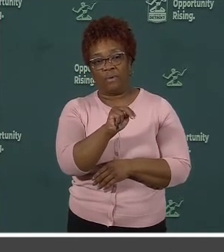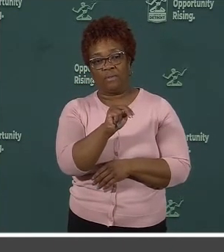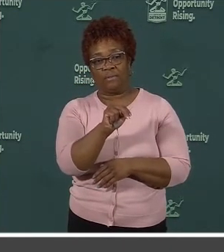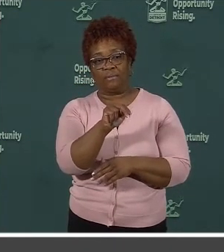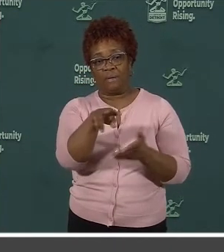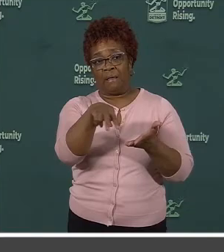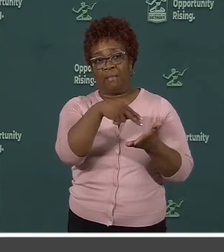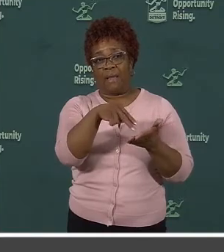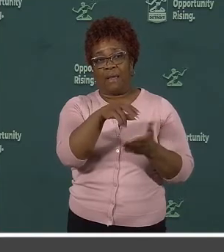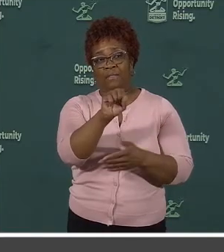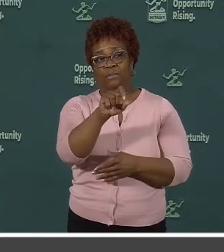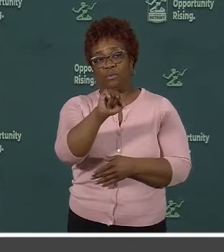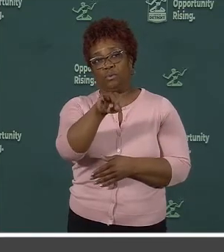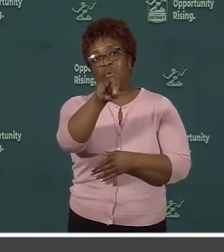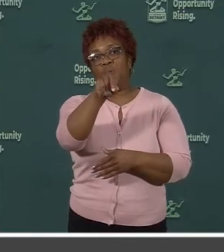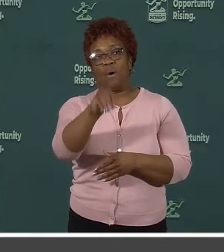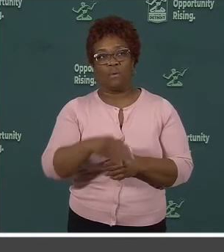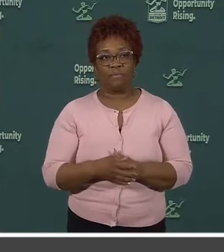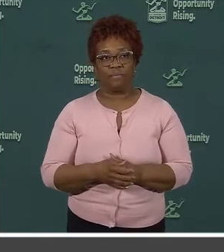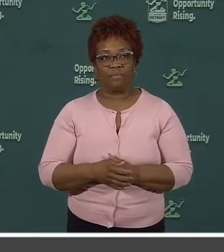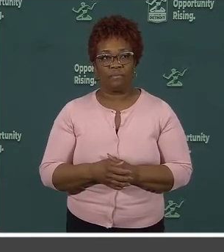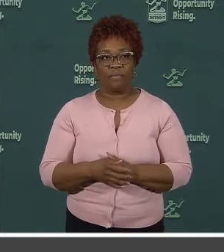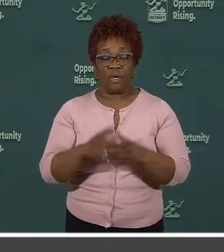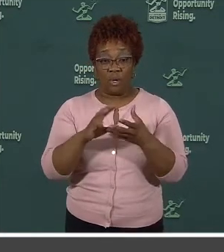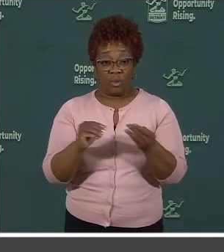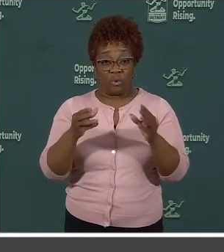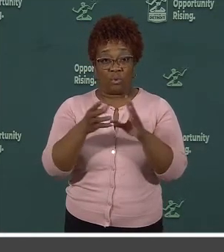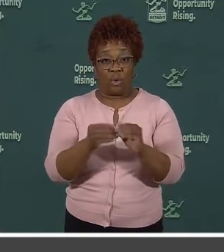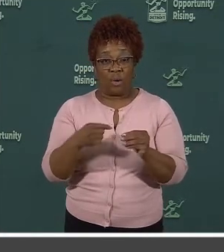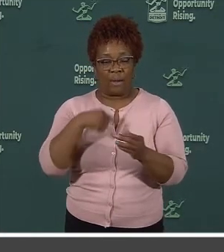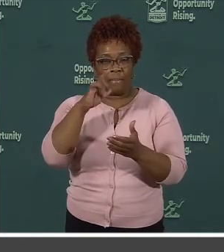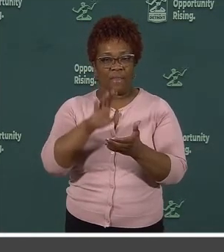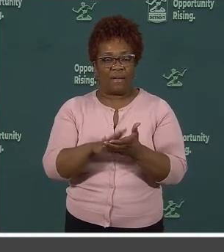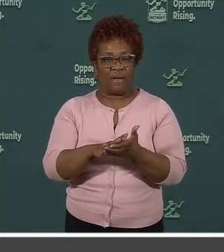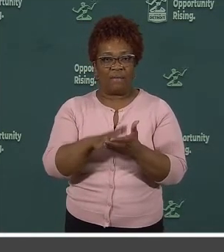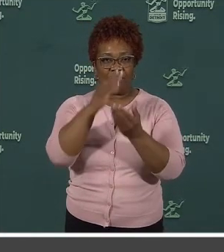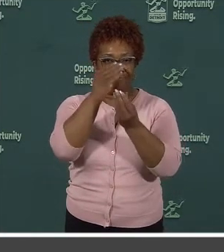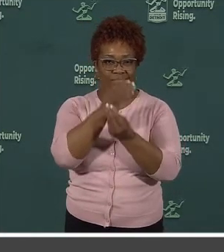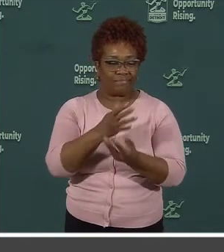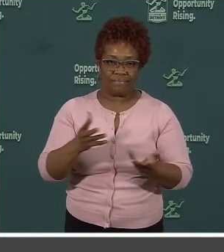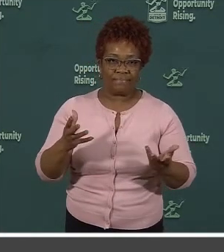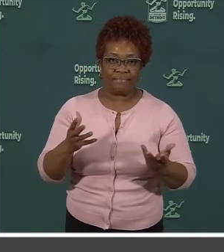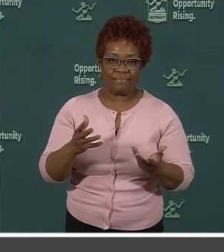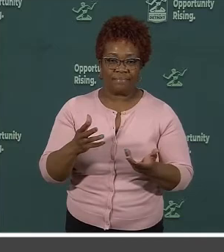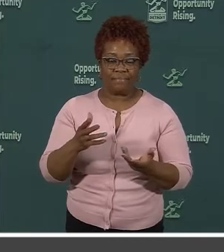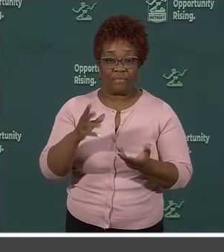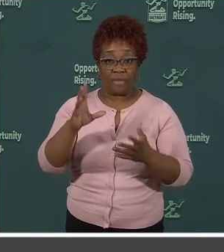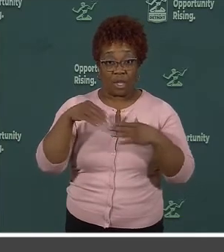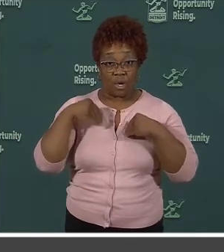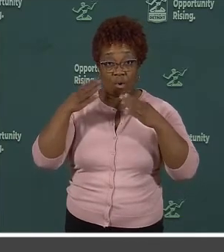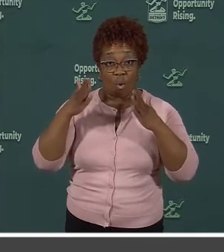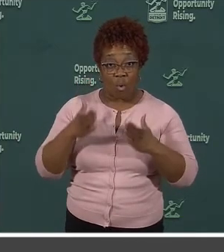BEEN TOLD THESE OWNERS ARE INVESTING MORE THAN 500 MILLION